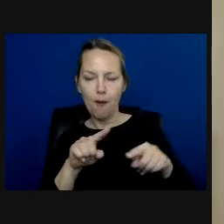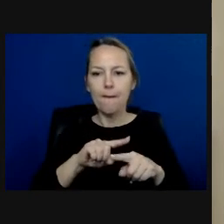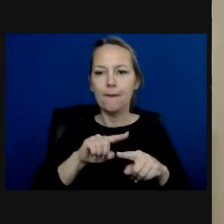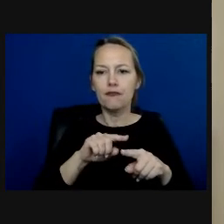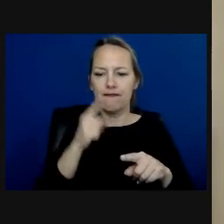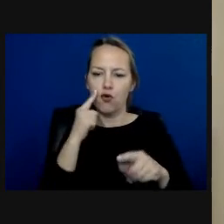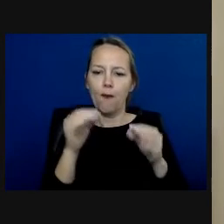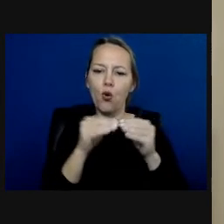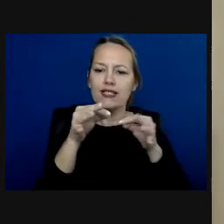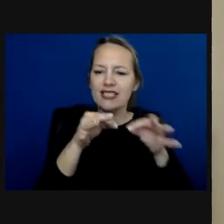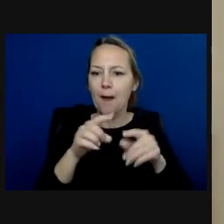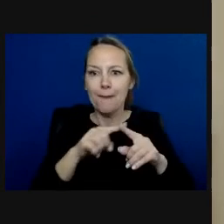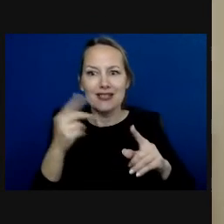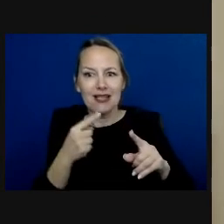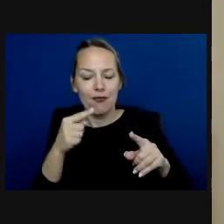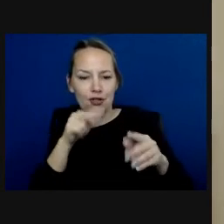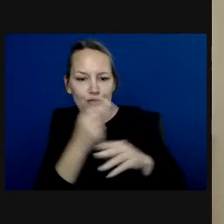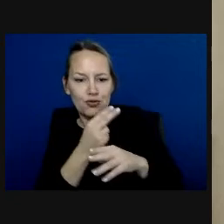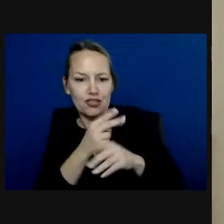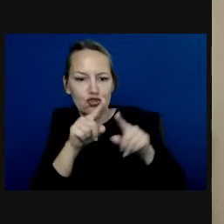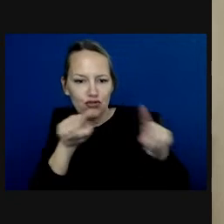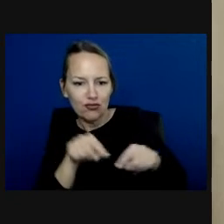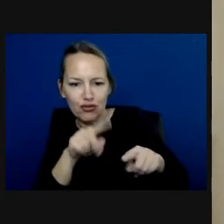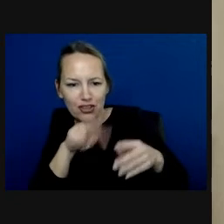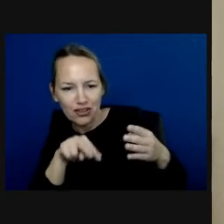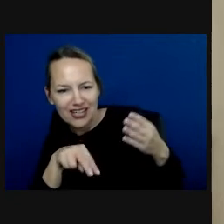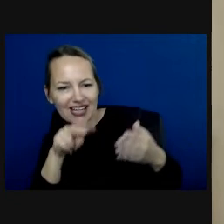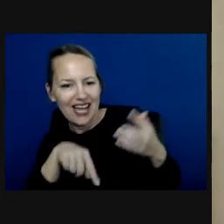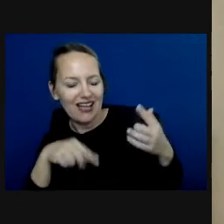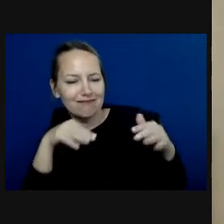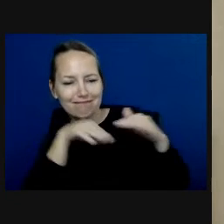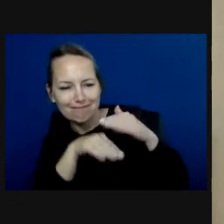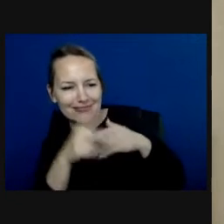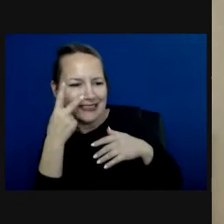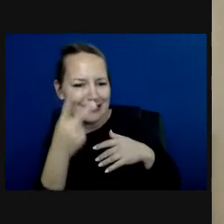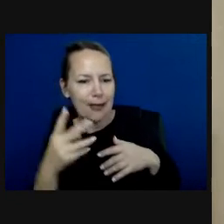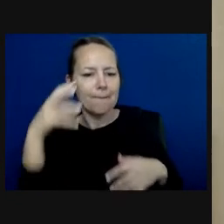to access the PDF if it's not made assessable and miss out on the details of the conference.